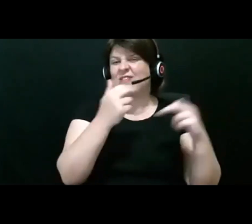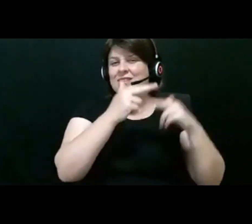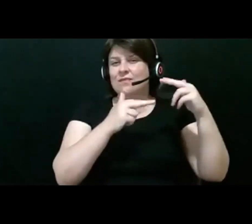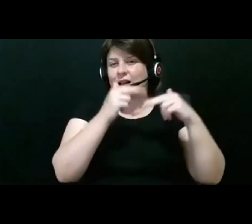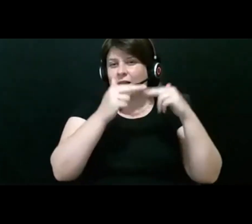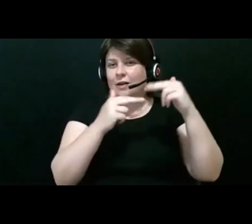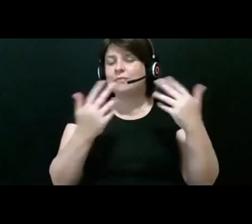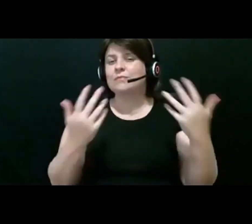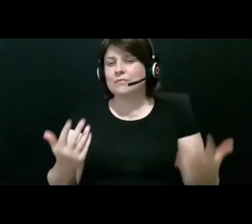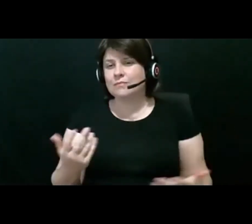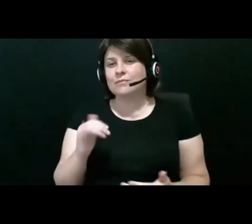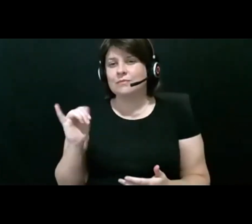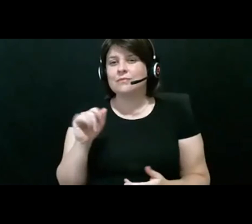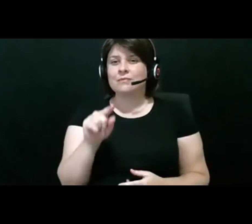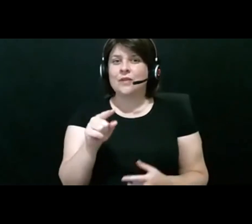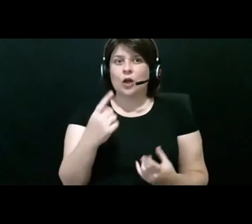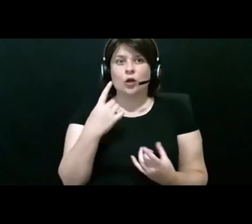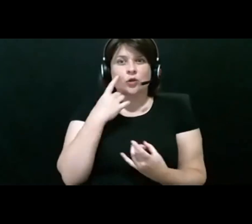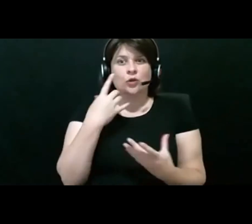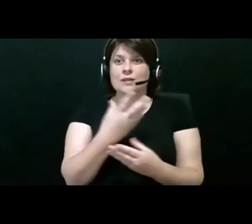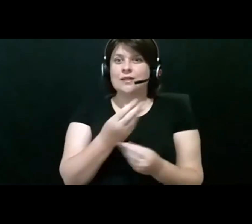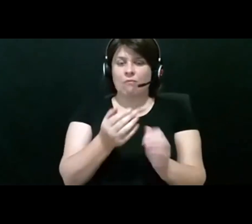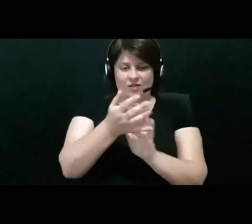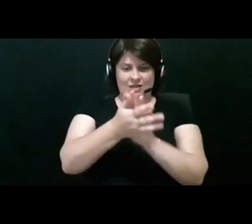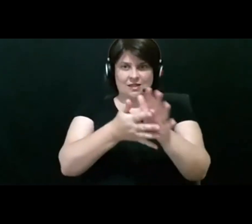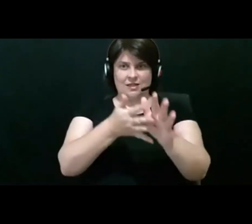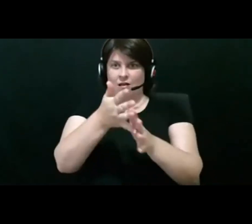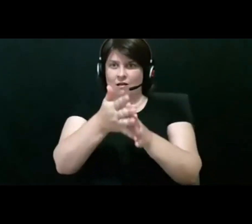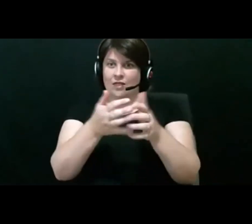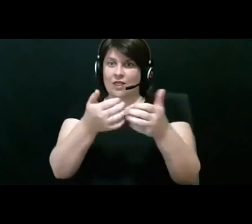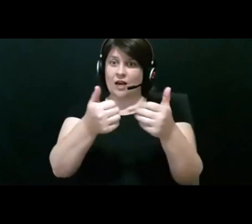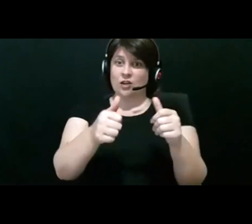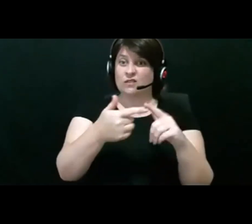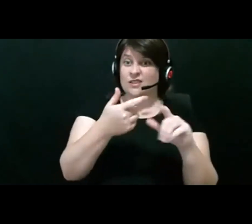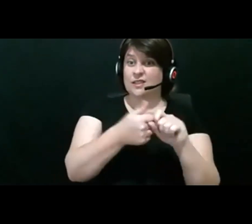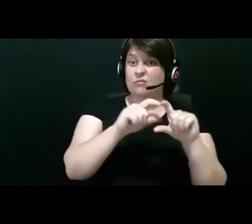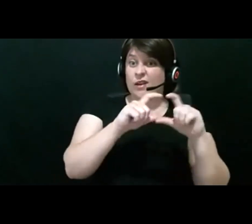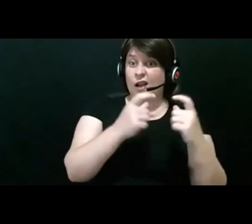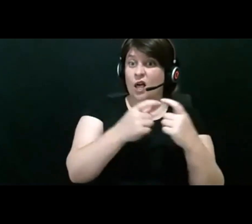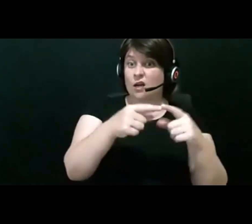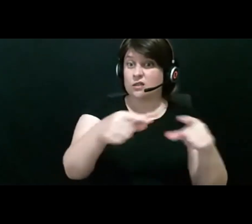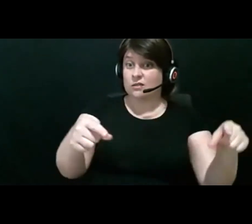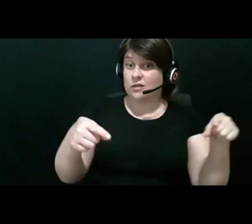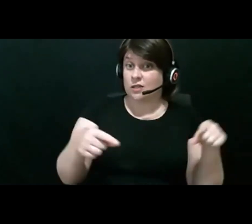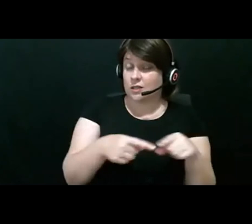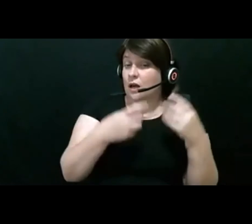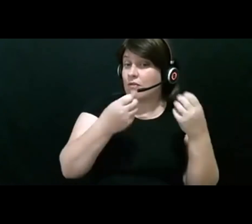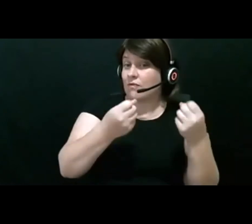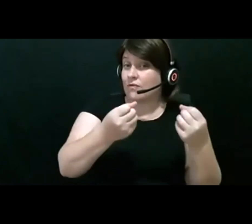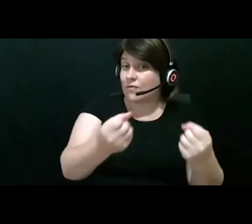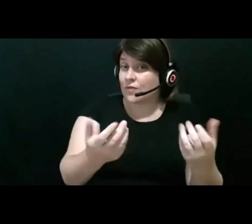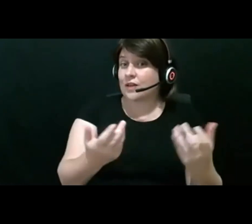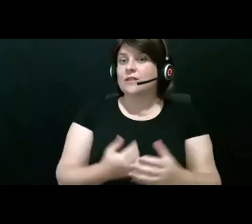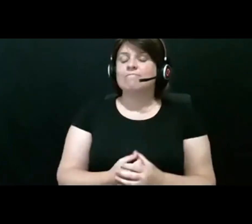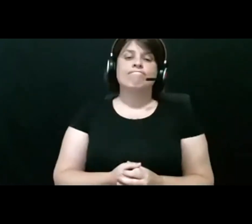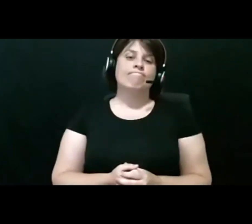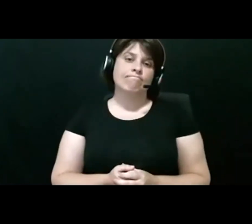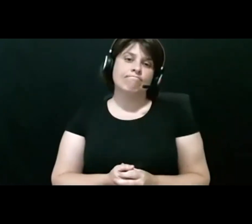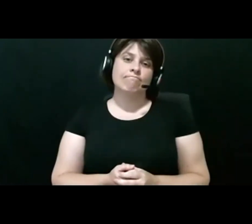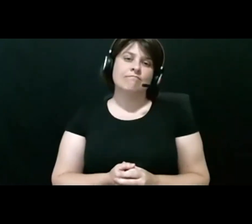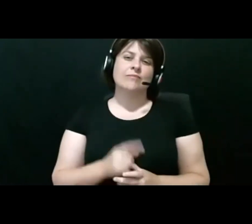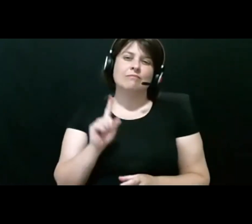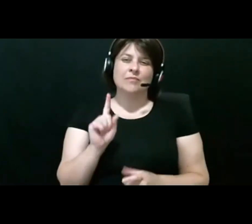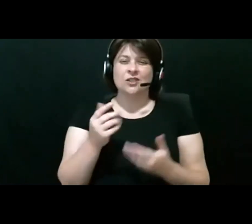that might outline some signs that they use, say in a classroom, but the general approach is this